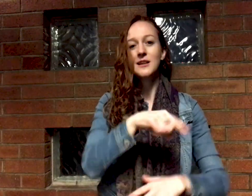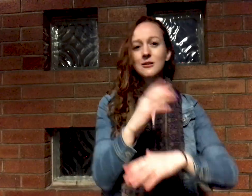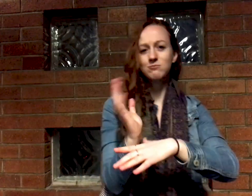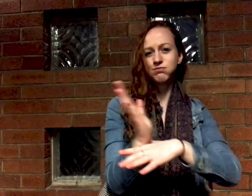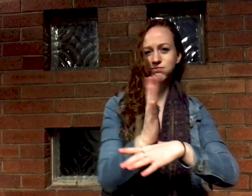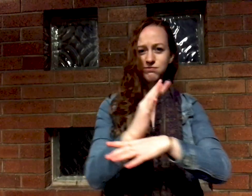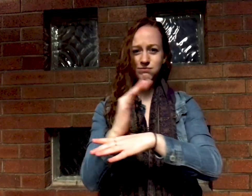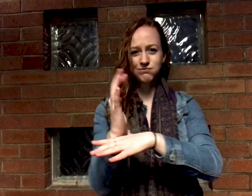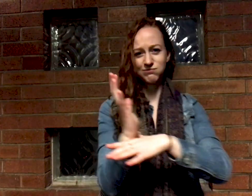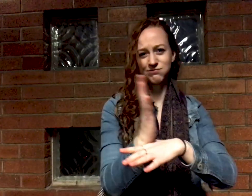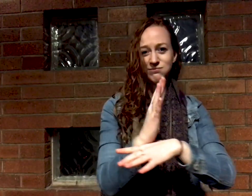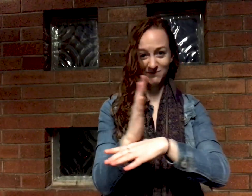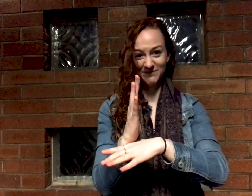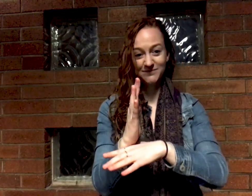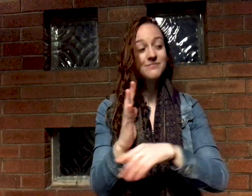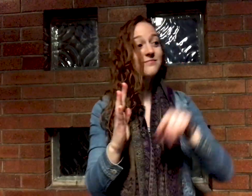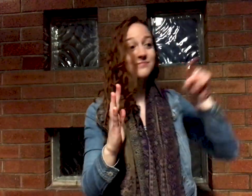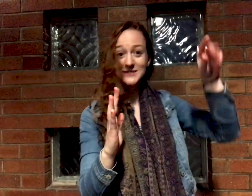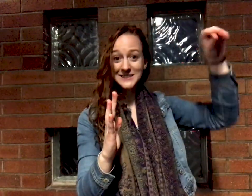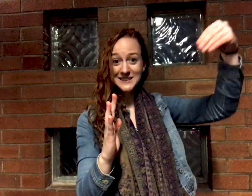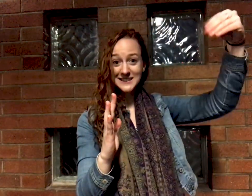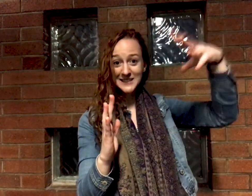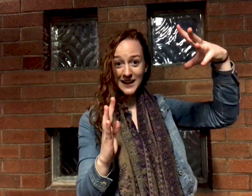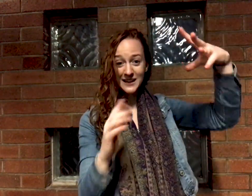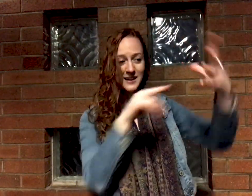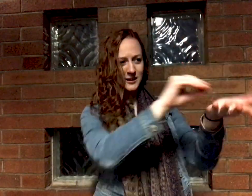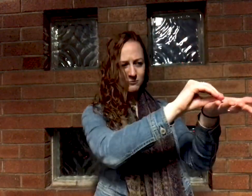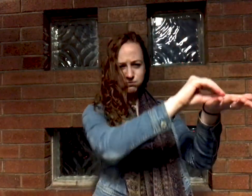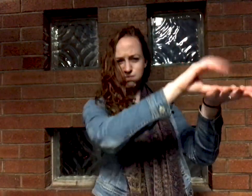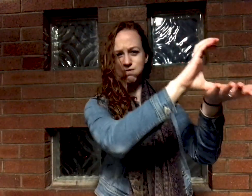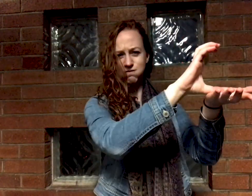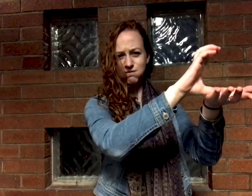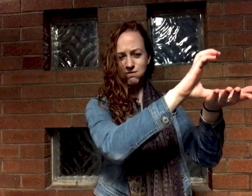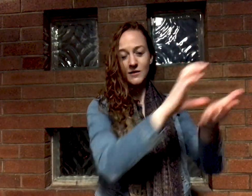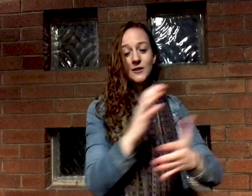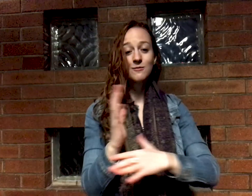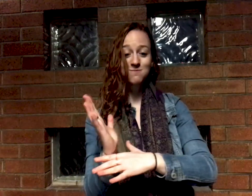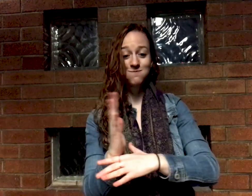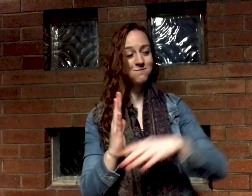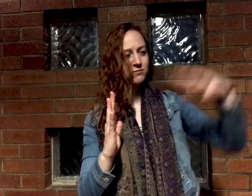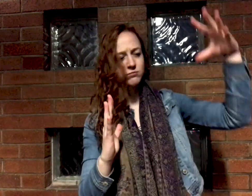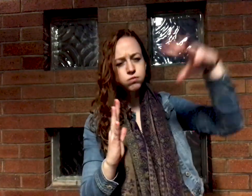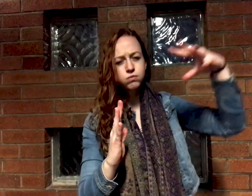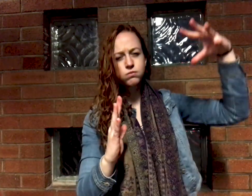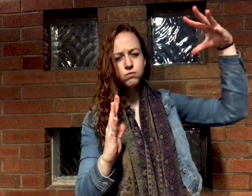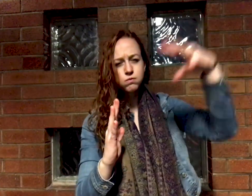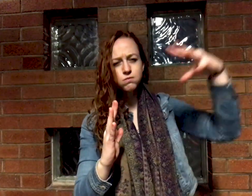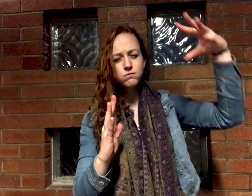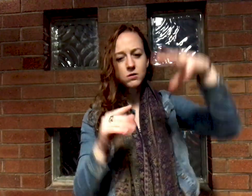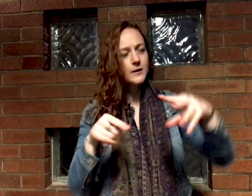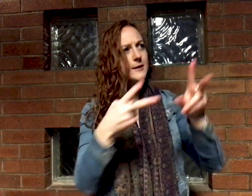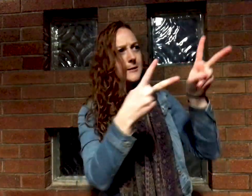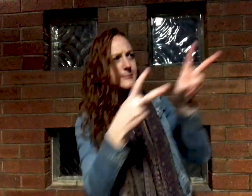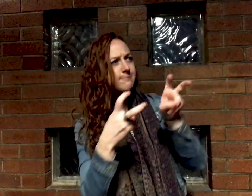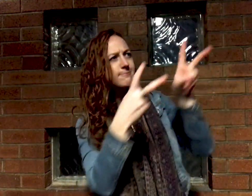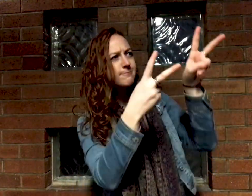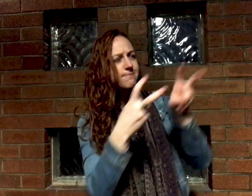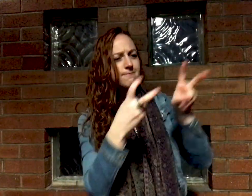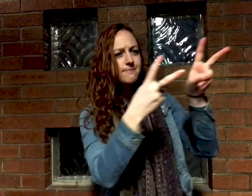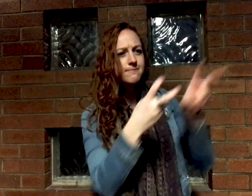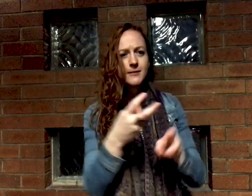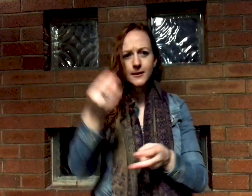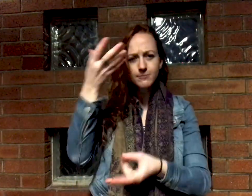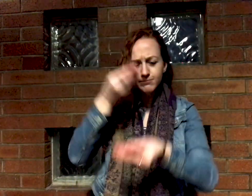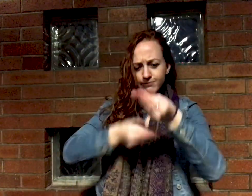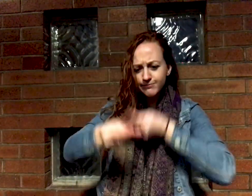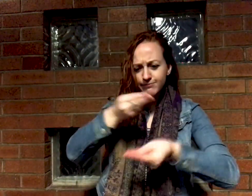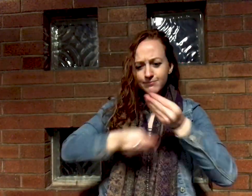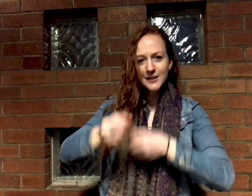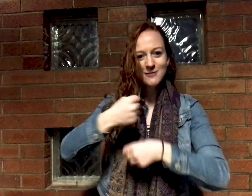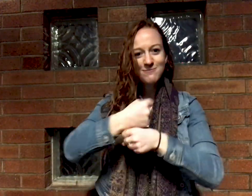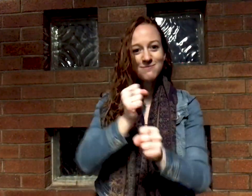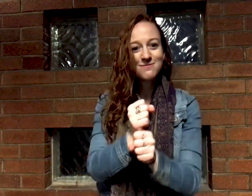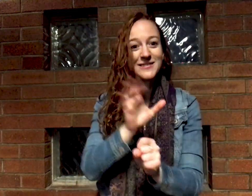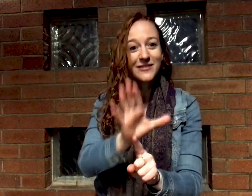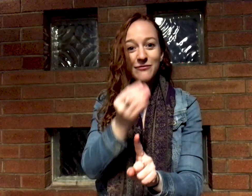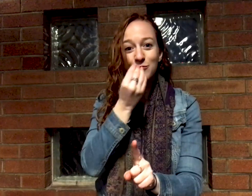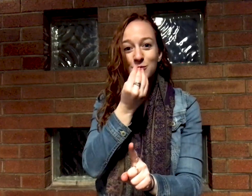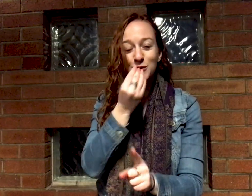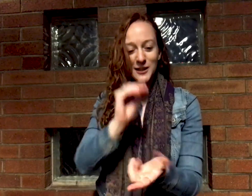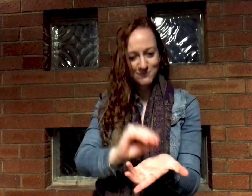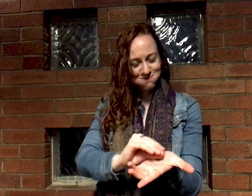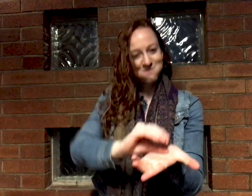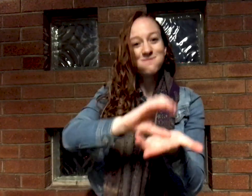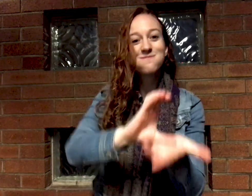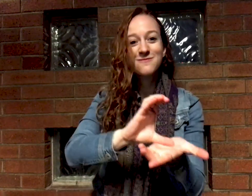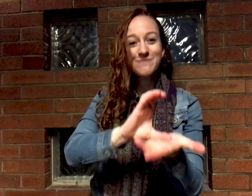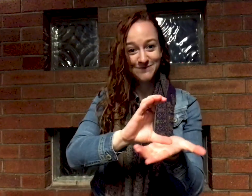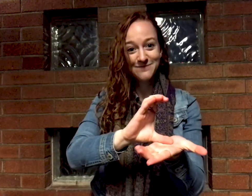Kelps use the sun as an initial energy source to make their own food through a process called photosynthesis.